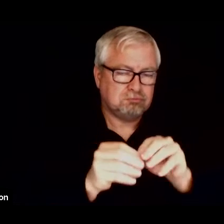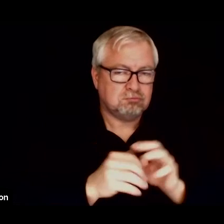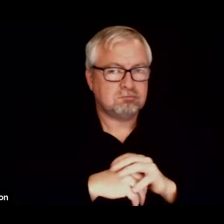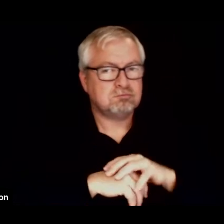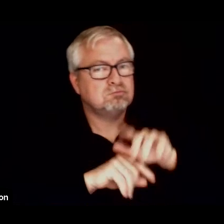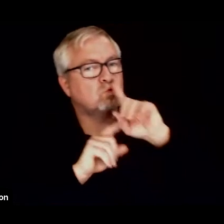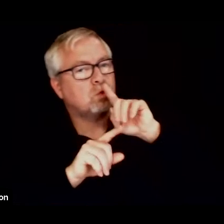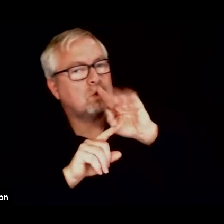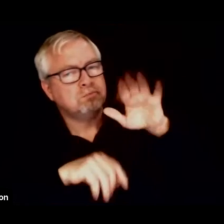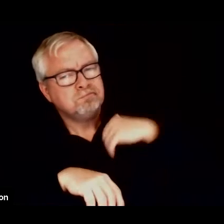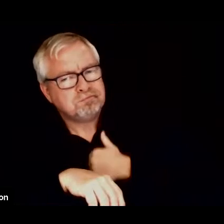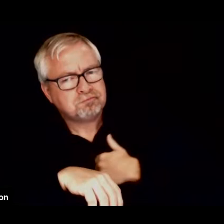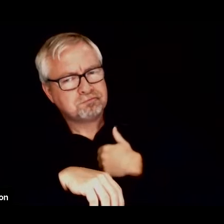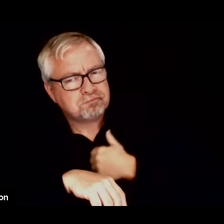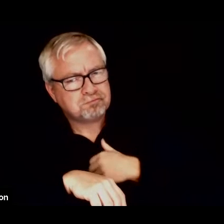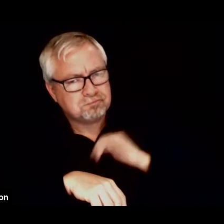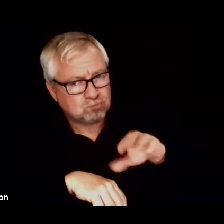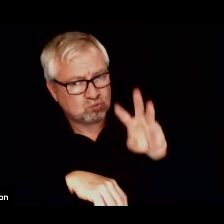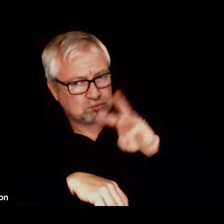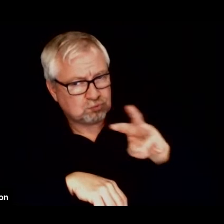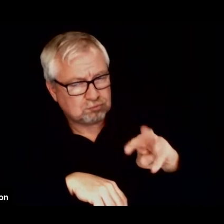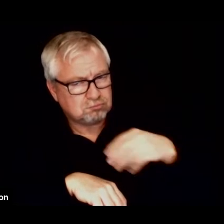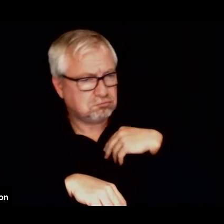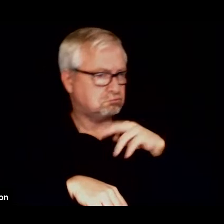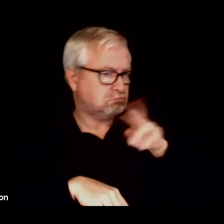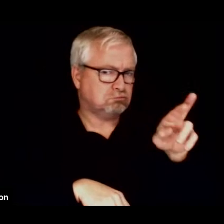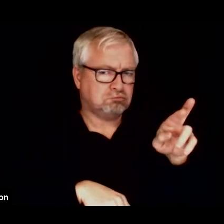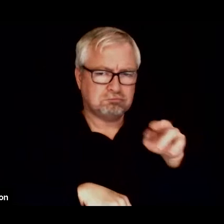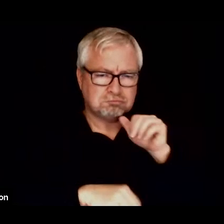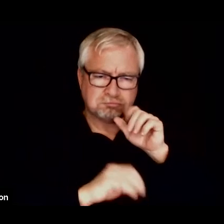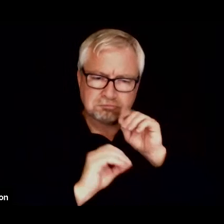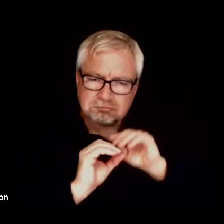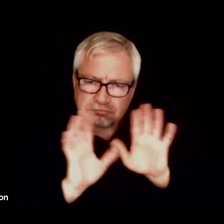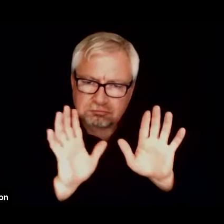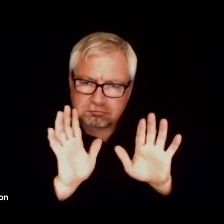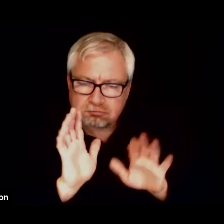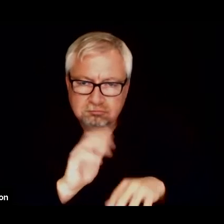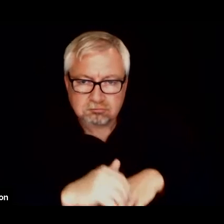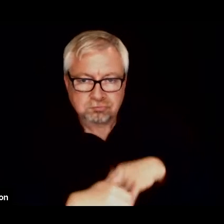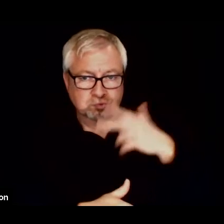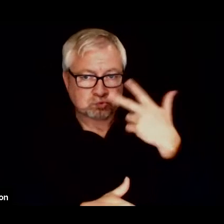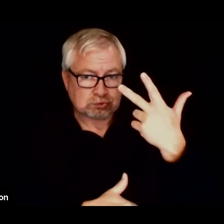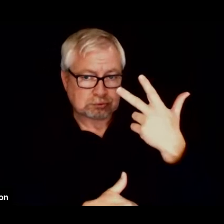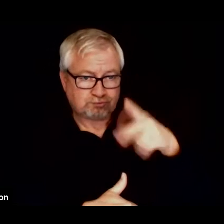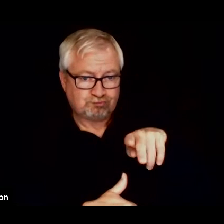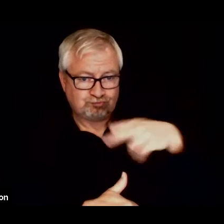i'm just trying to make sure i understand this so under these three phases a person who's 80